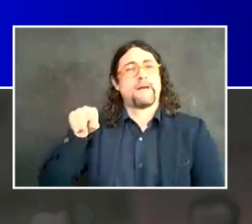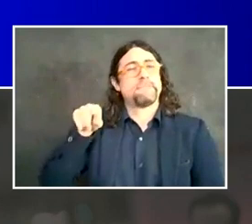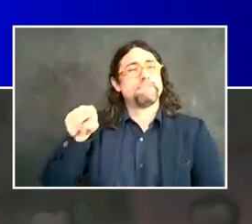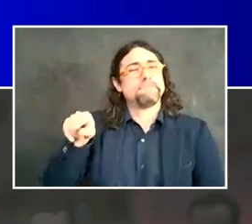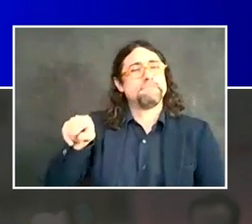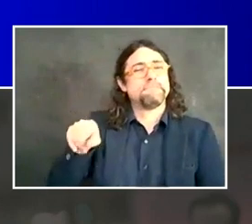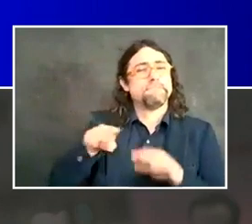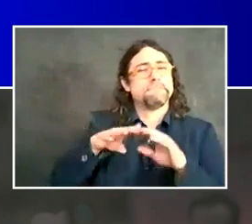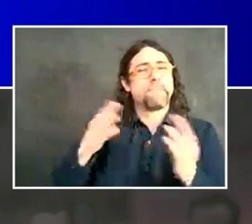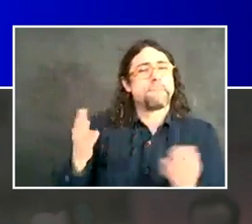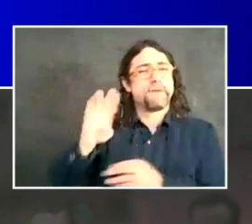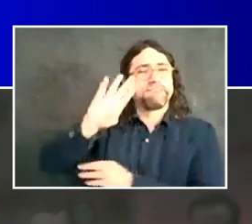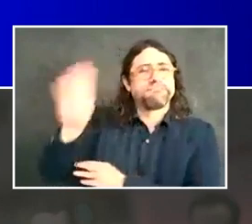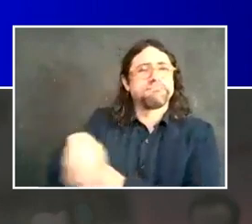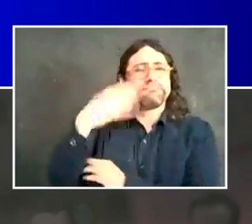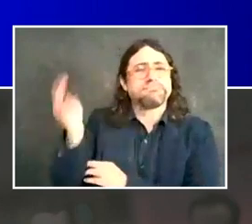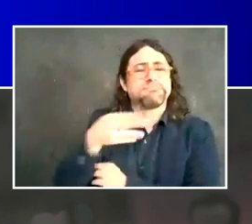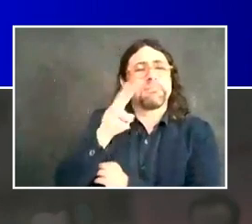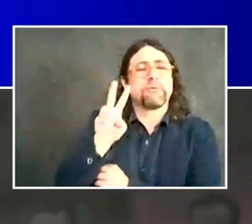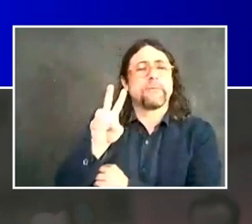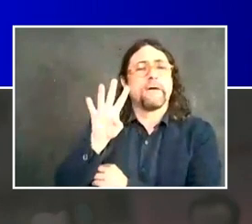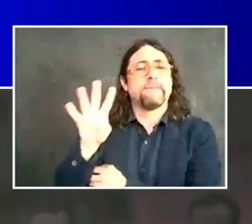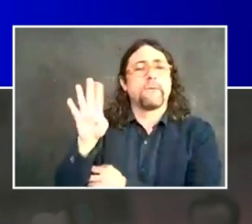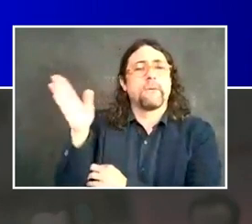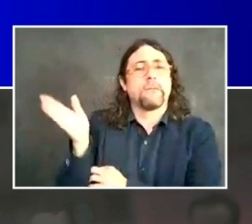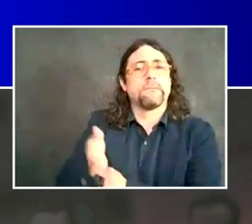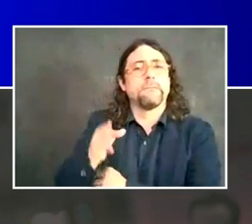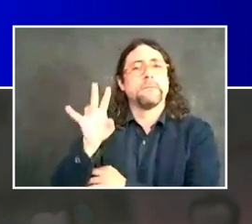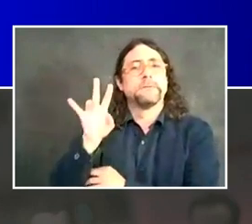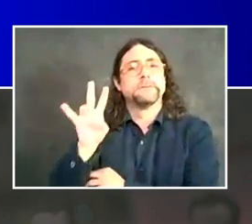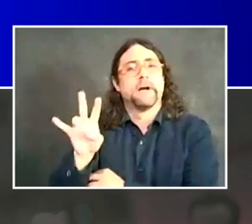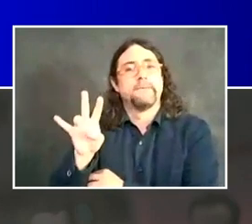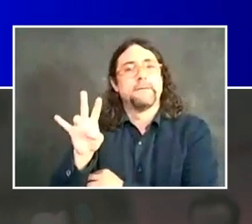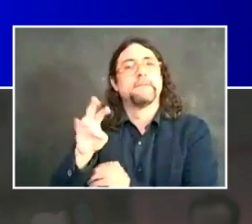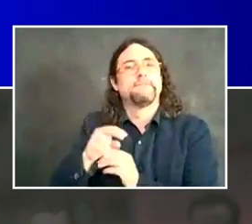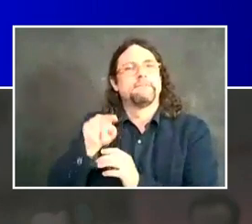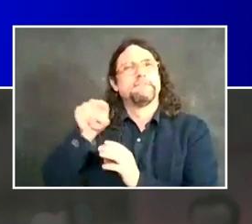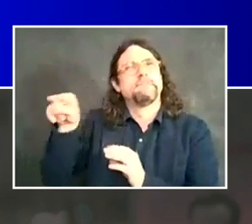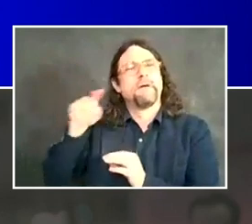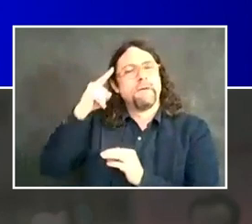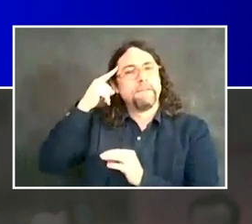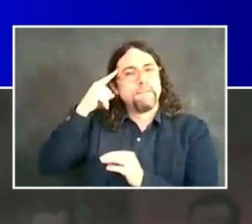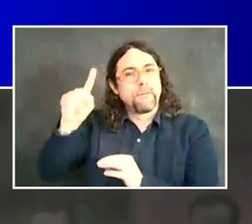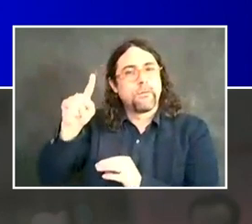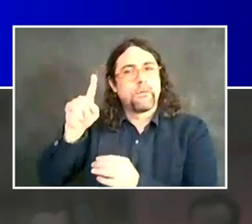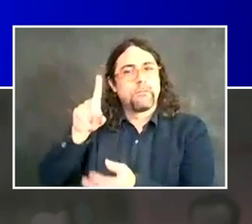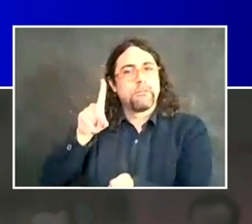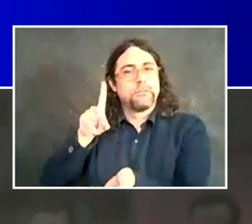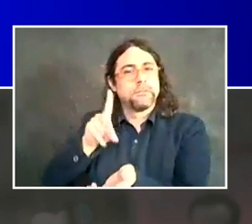AND THE FDNY HAD A COUNSELING SERVICE UNIT RENOWNED, GOLD